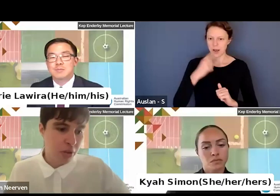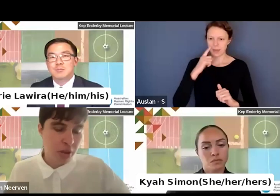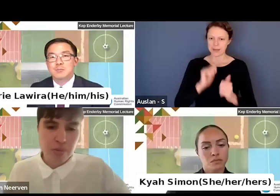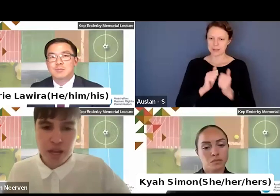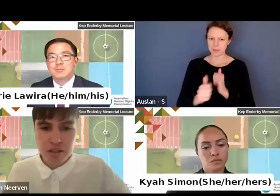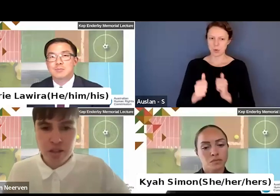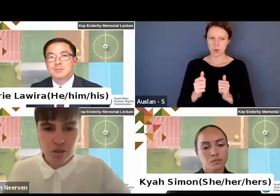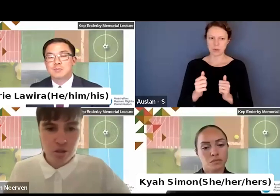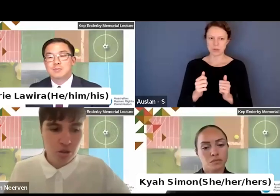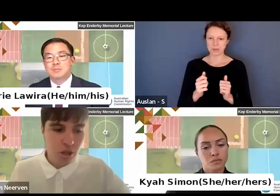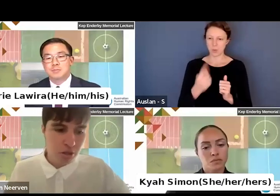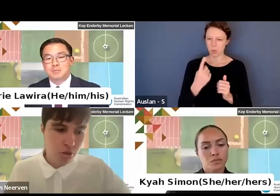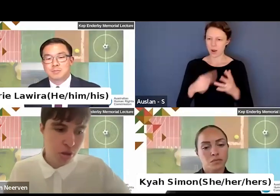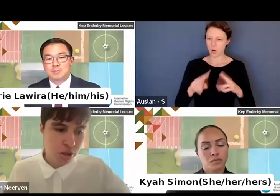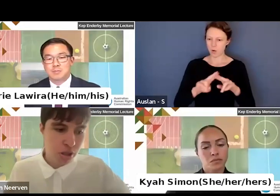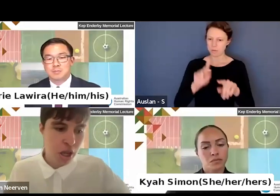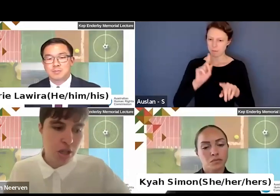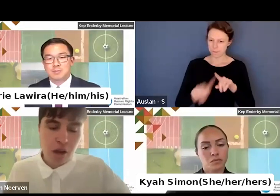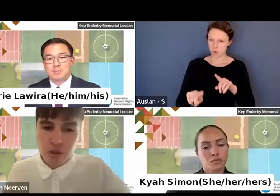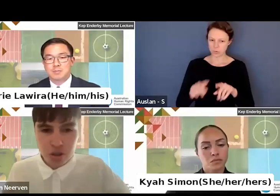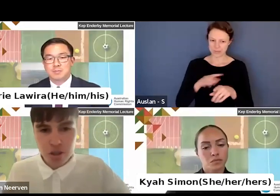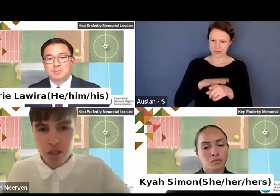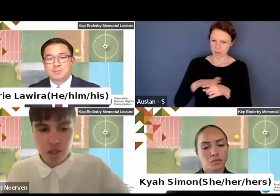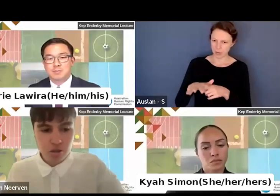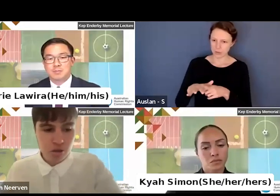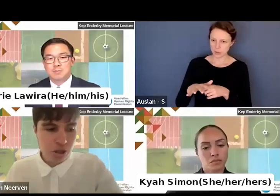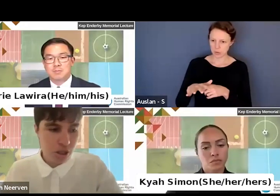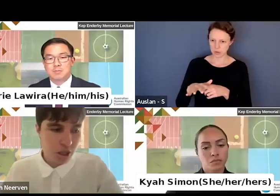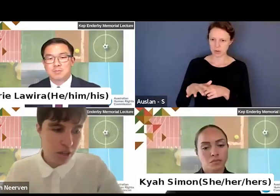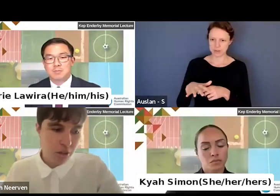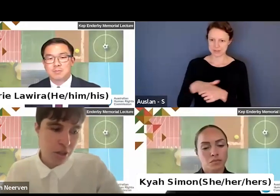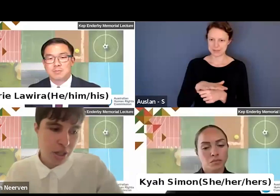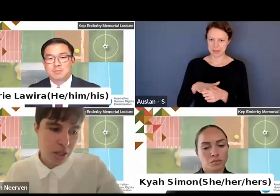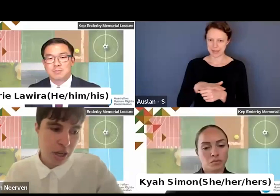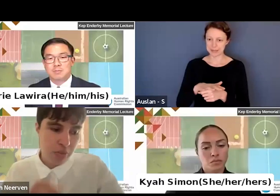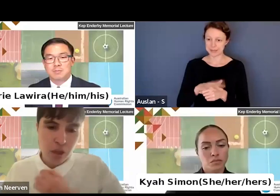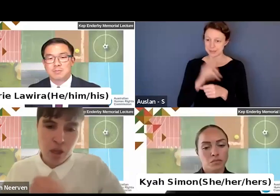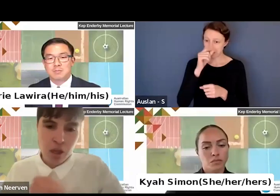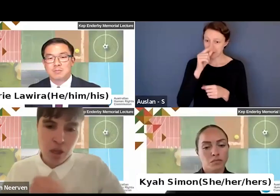with the capacity to endorse diversity, inclusion and unity.